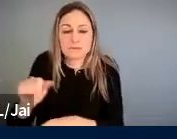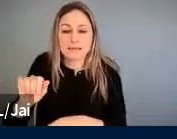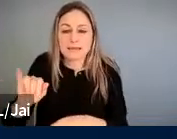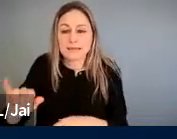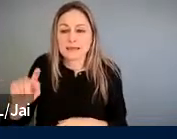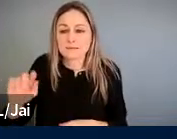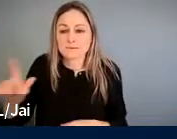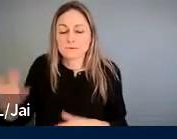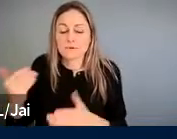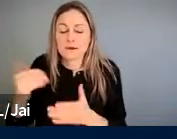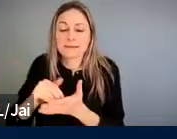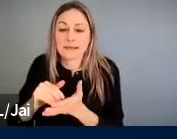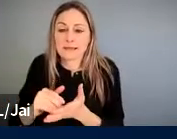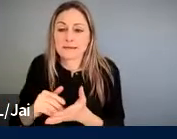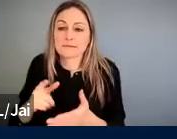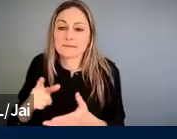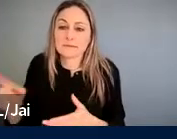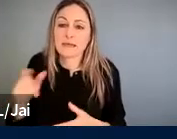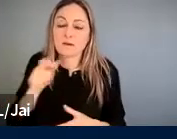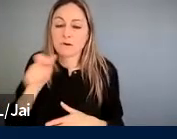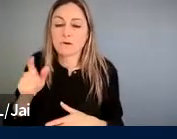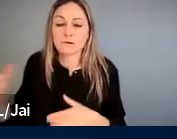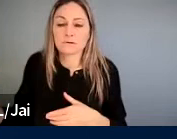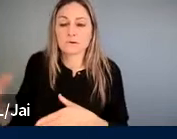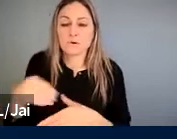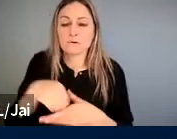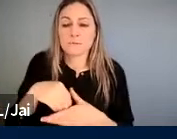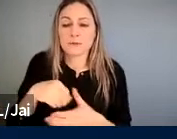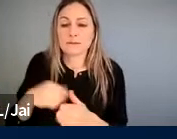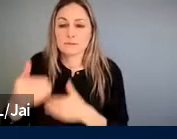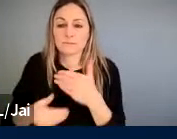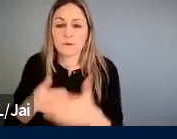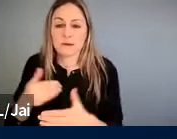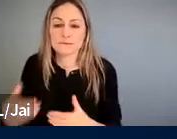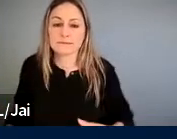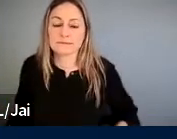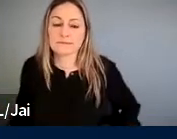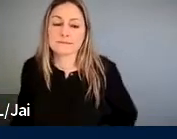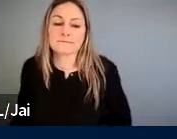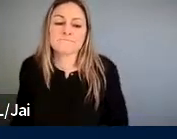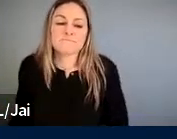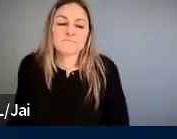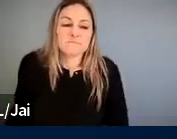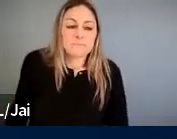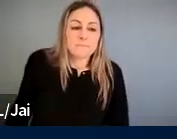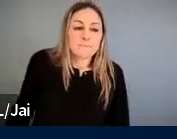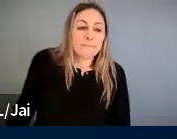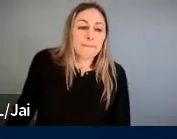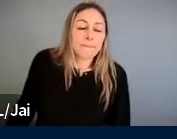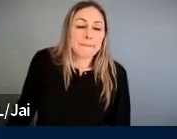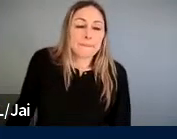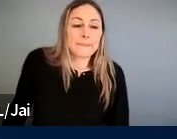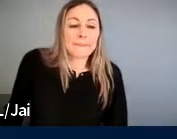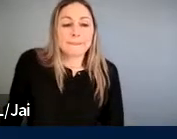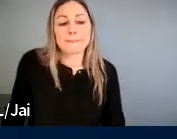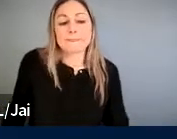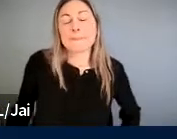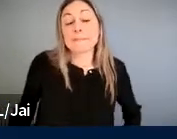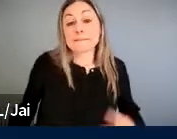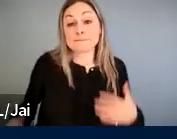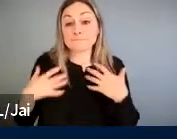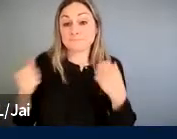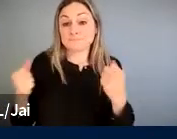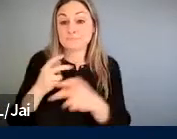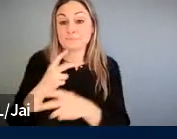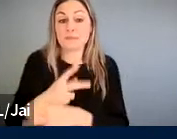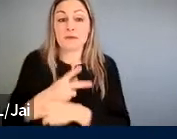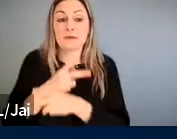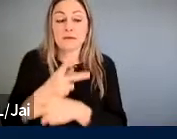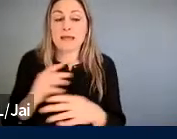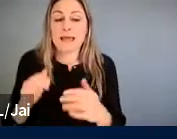again, are incorporated into those processes. Moving into healthcare and how AI is impacting